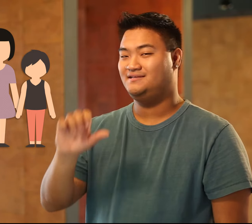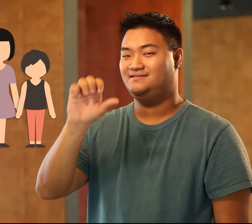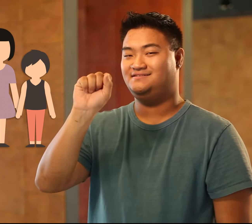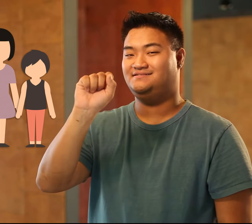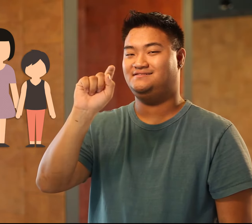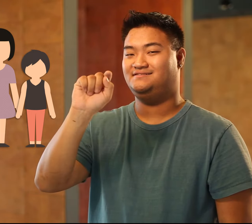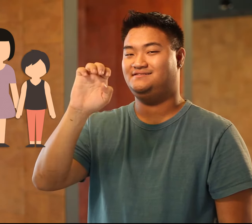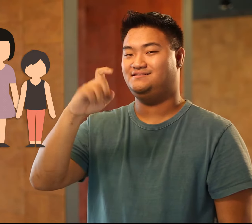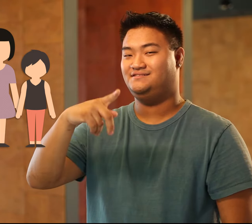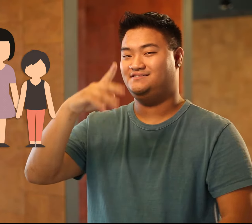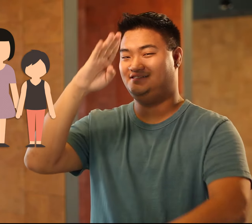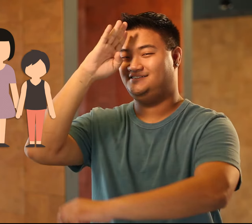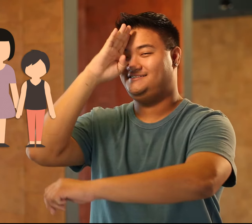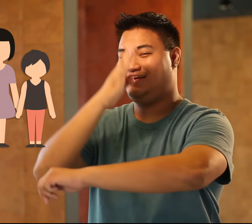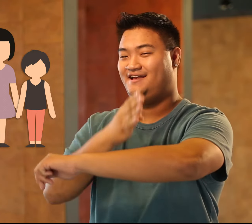step son